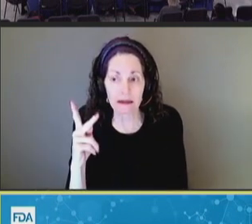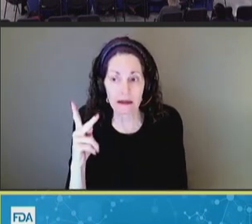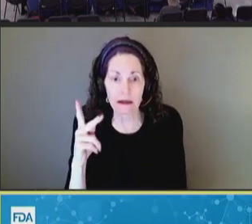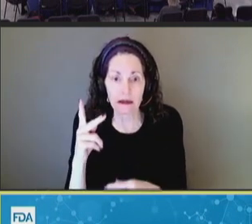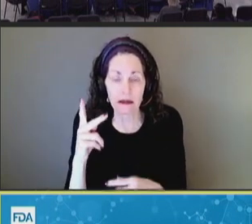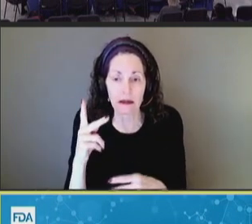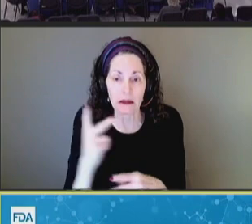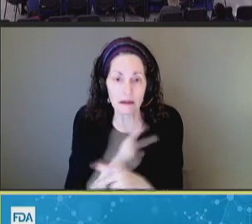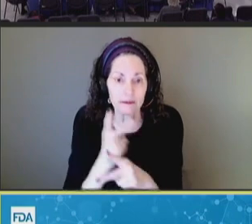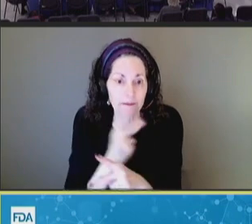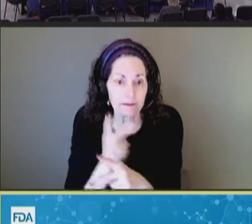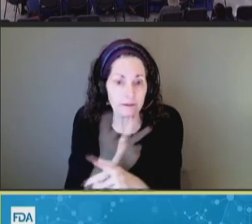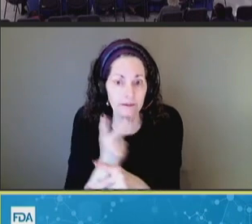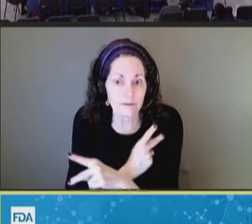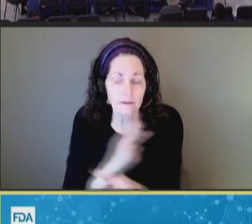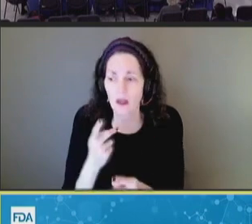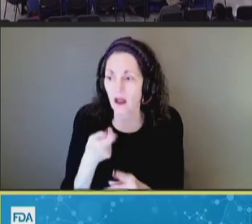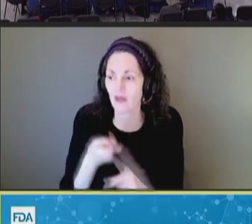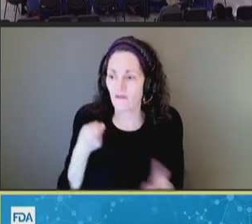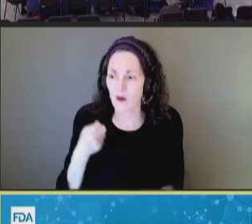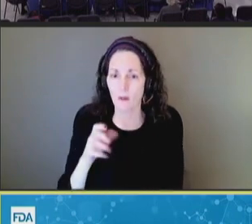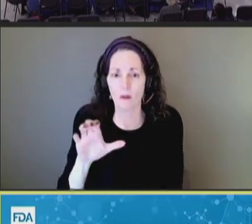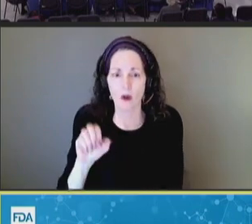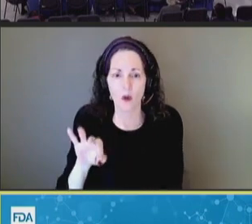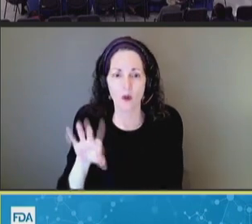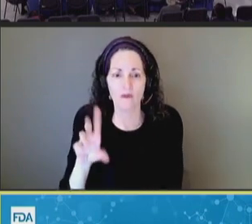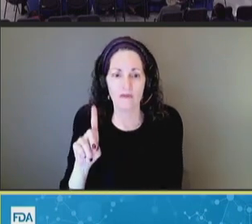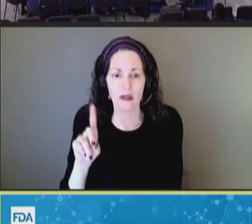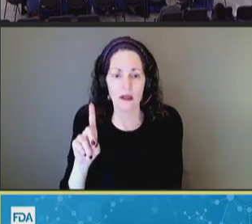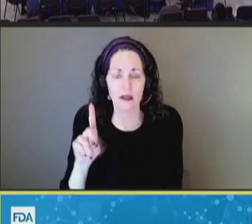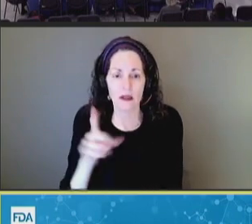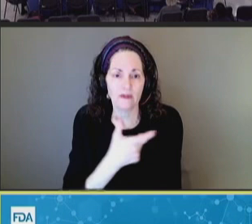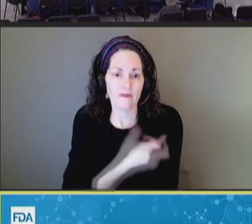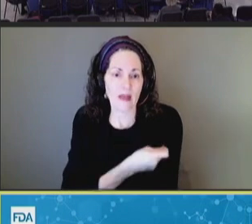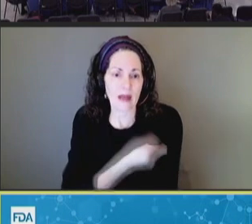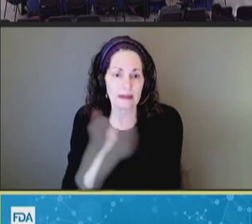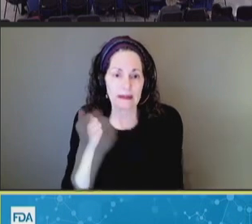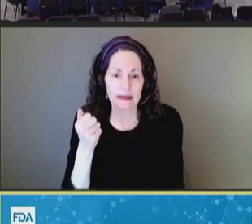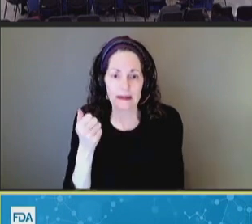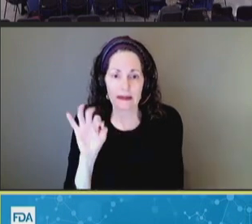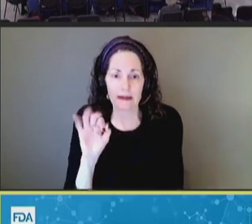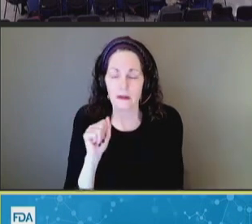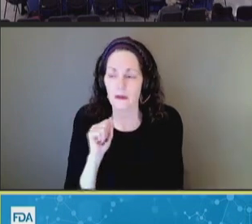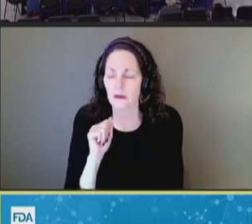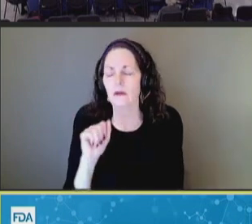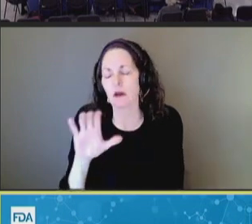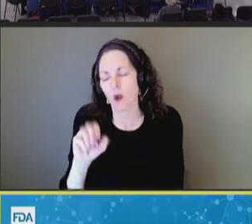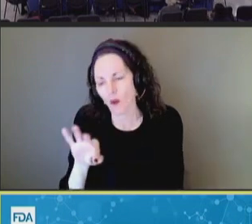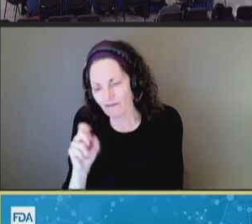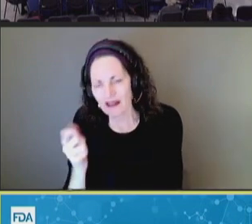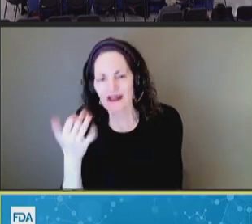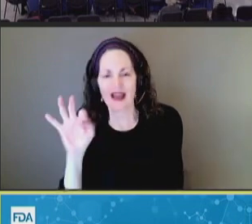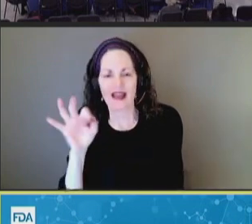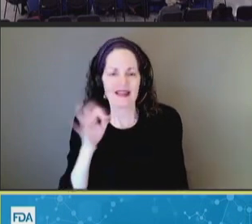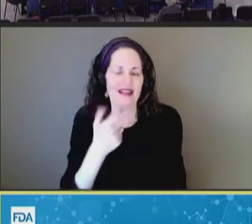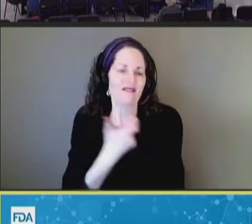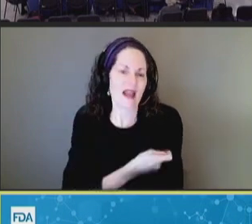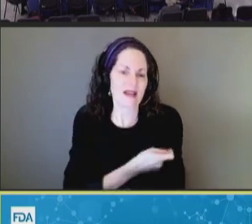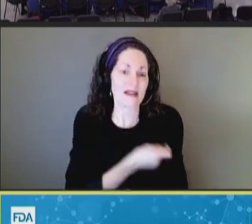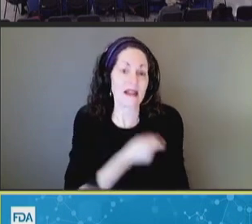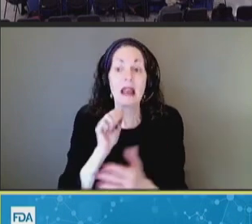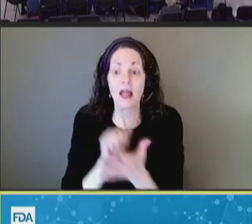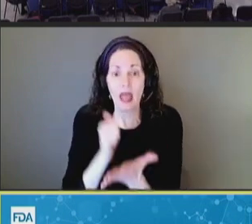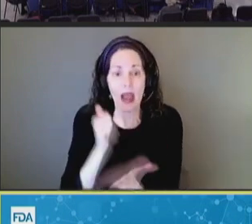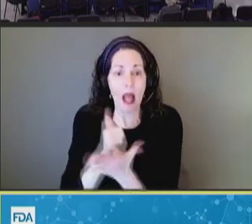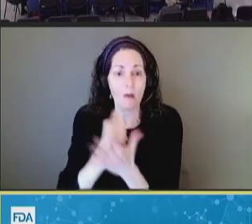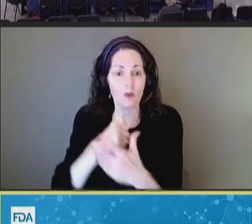COVID-19 vaccines, which informed regulatory decision-making. And then as part of both passive